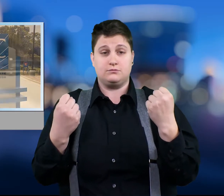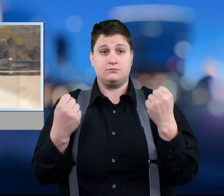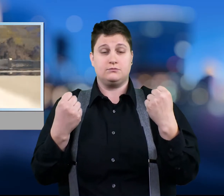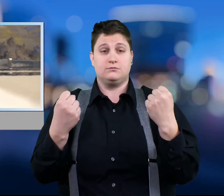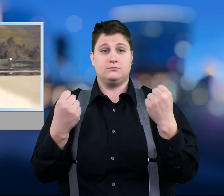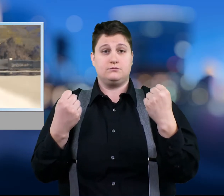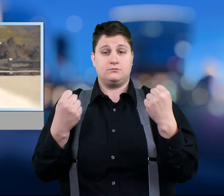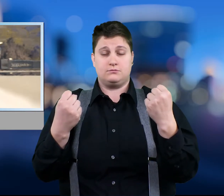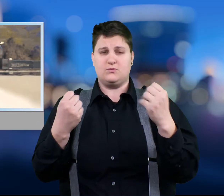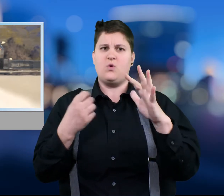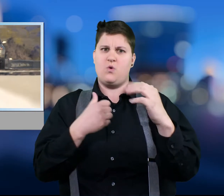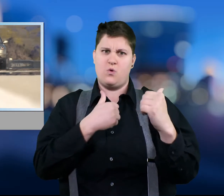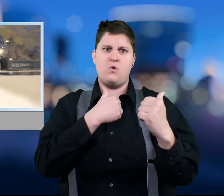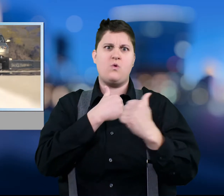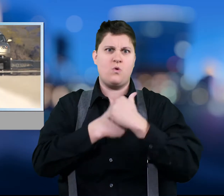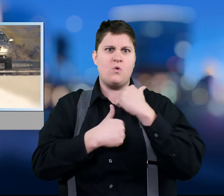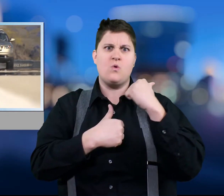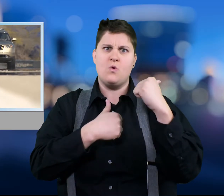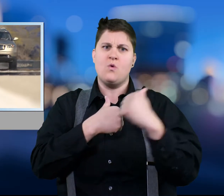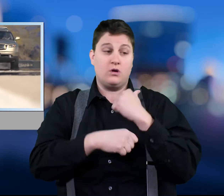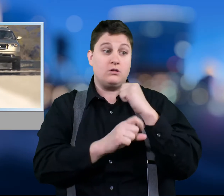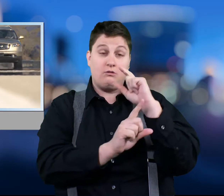road risk than previously thought.